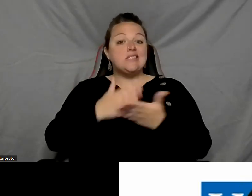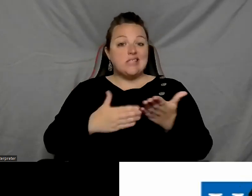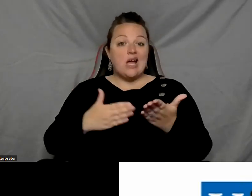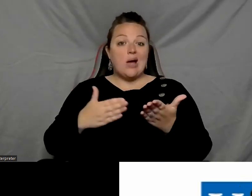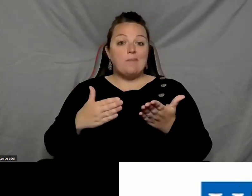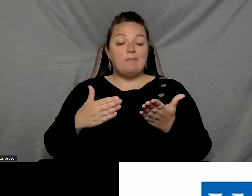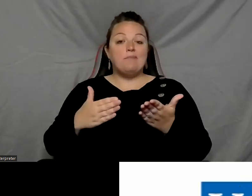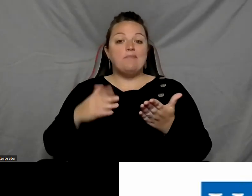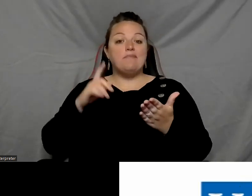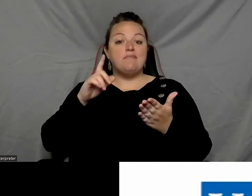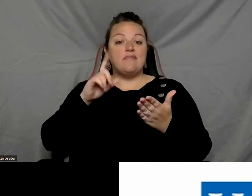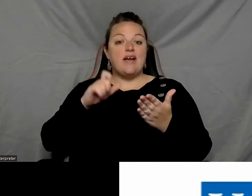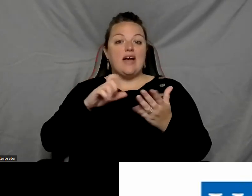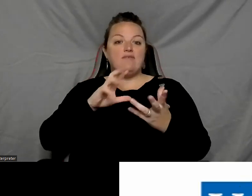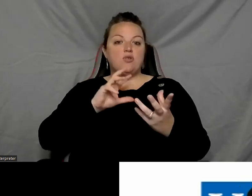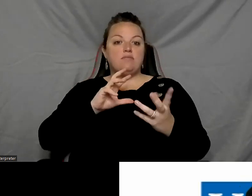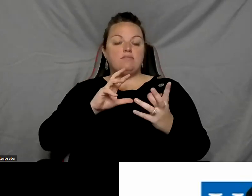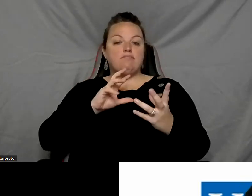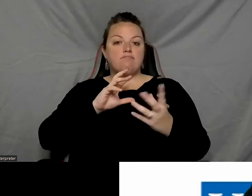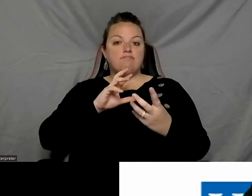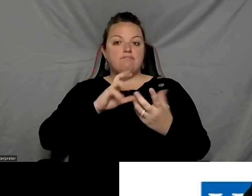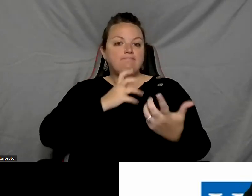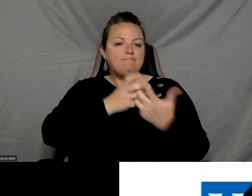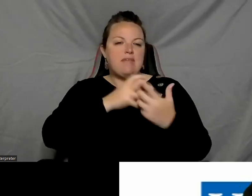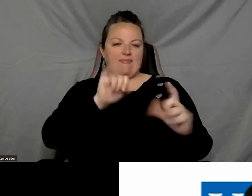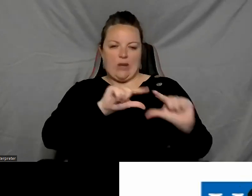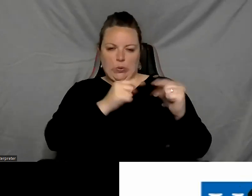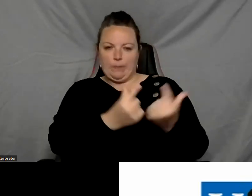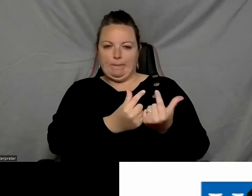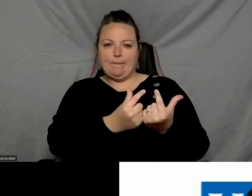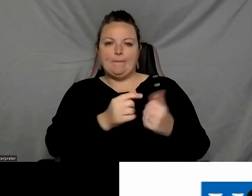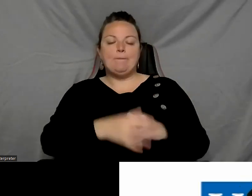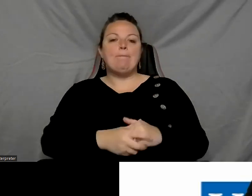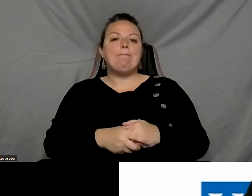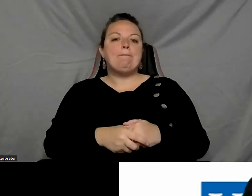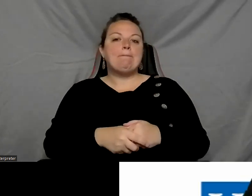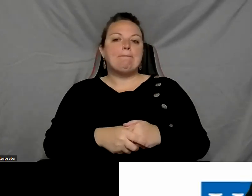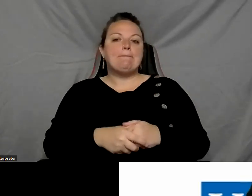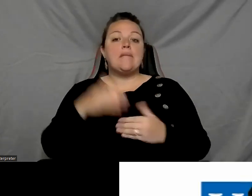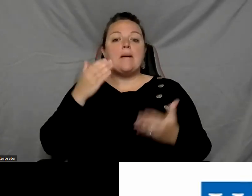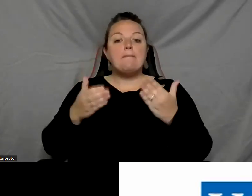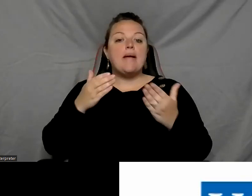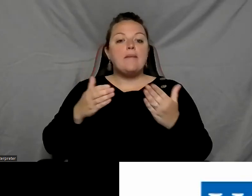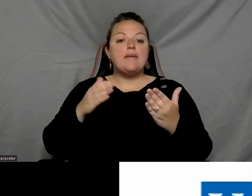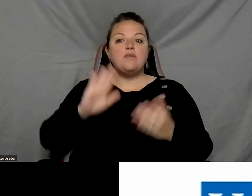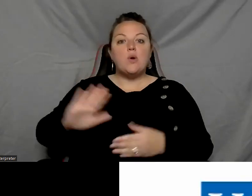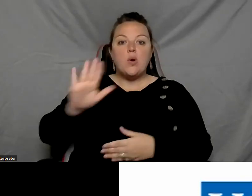to meet that or you have to maybe listen to what your mother or your parents come back